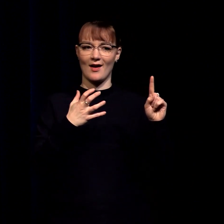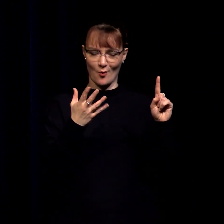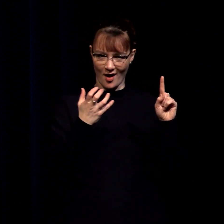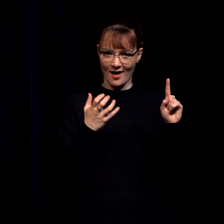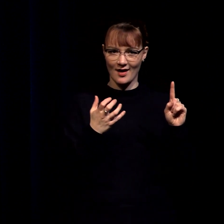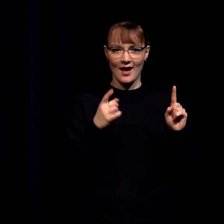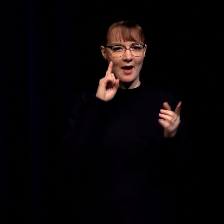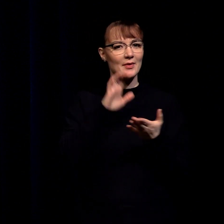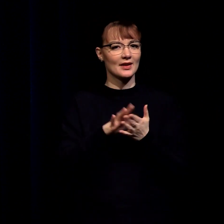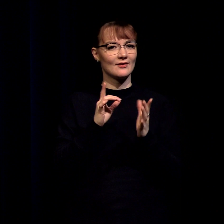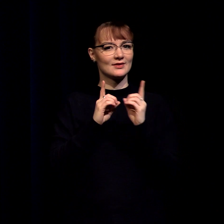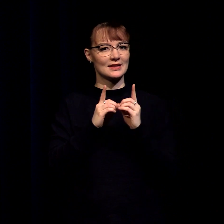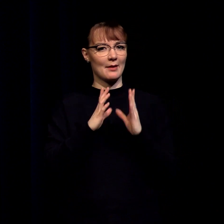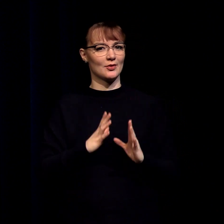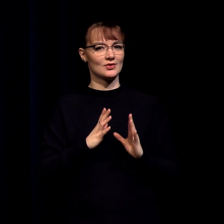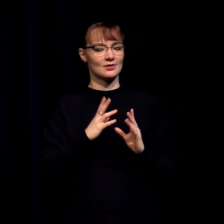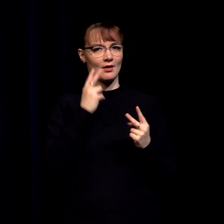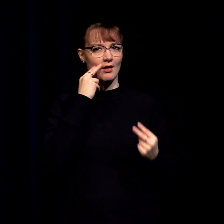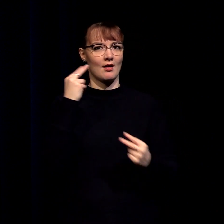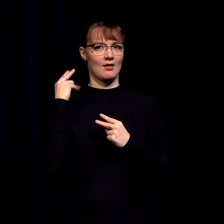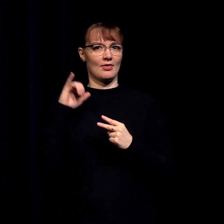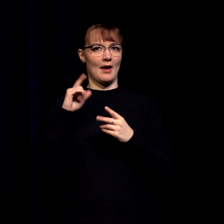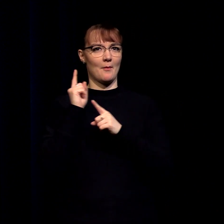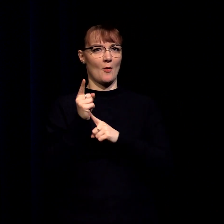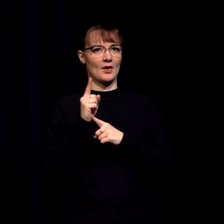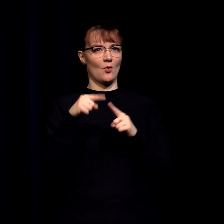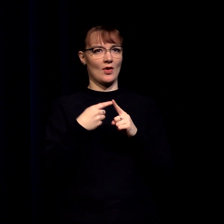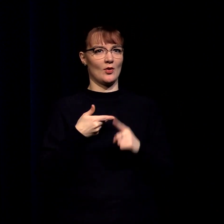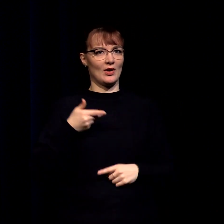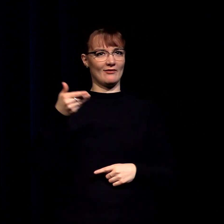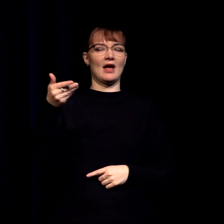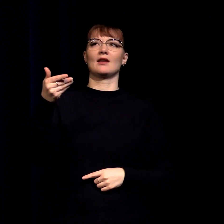they flashed back to that. And I believe there's no place they'd